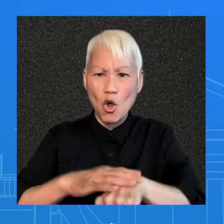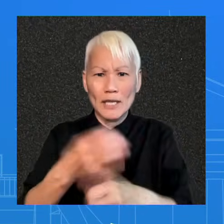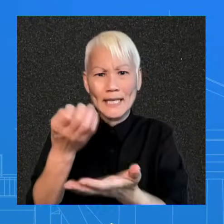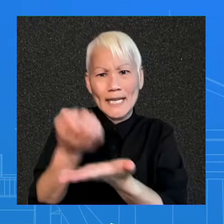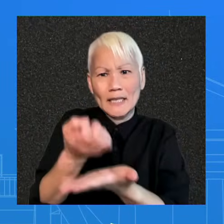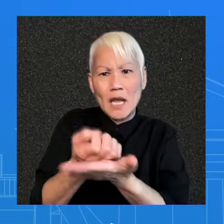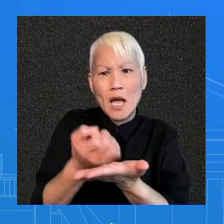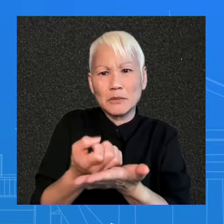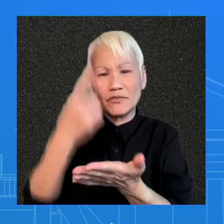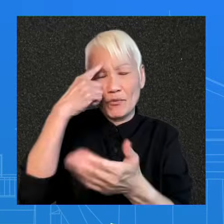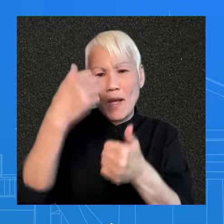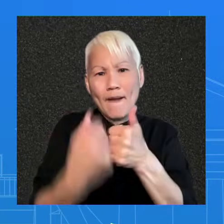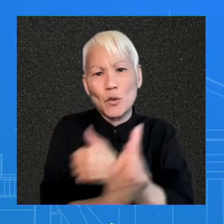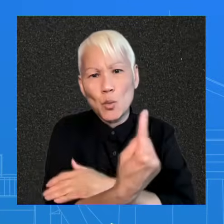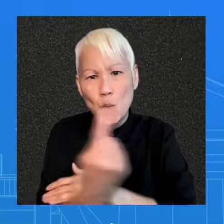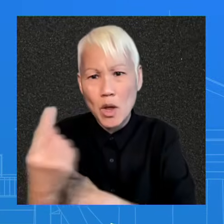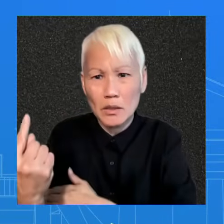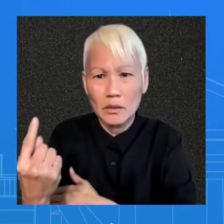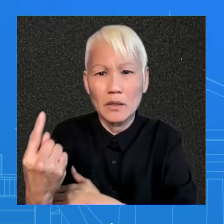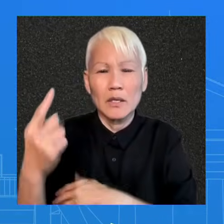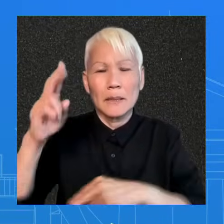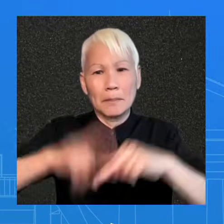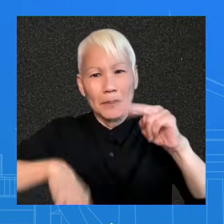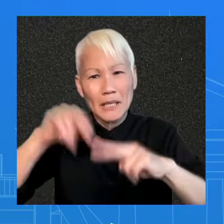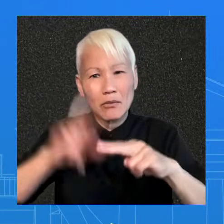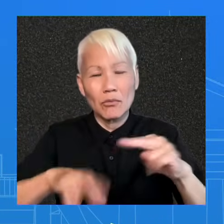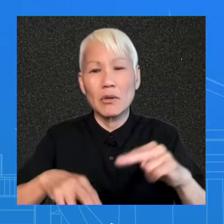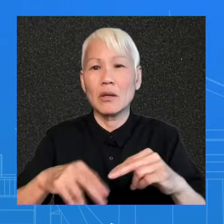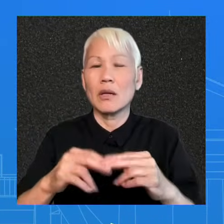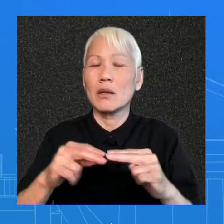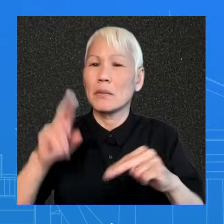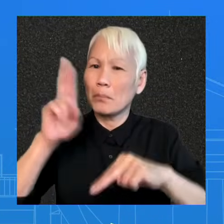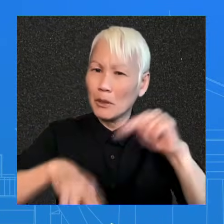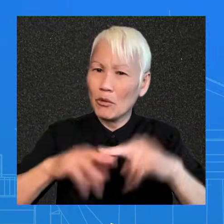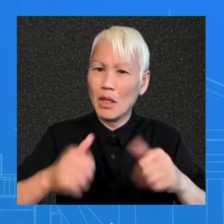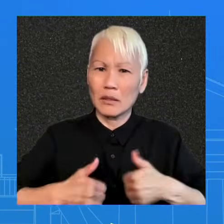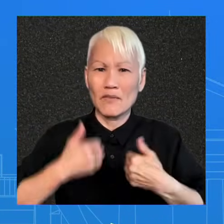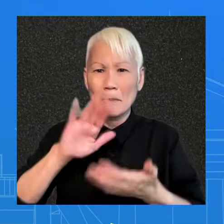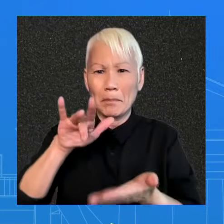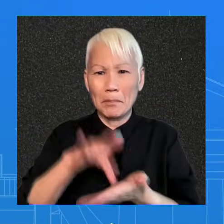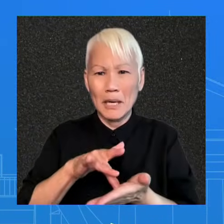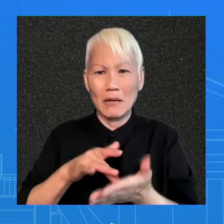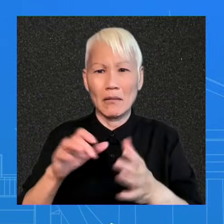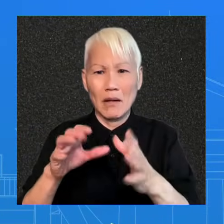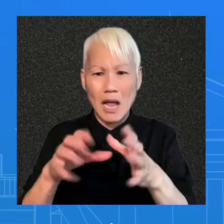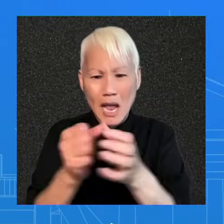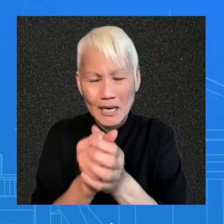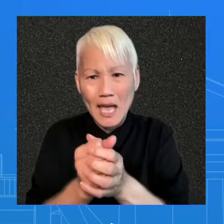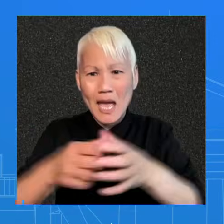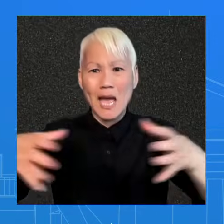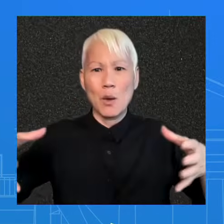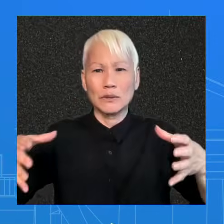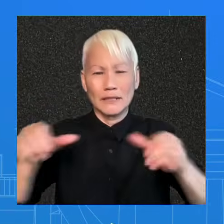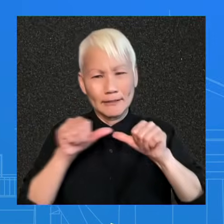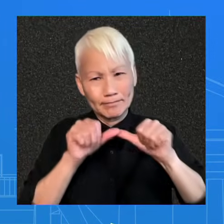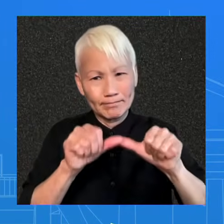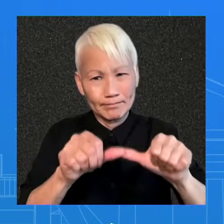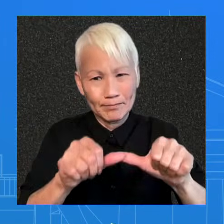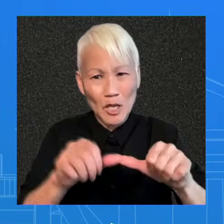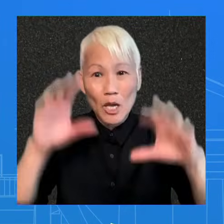we build it from the bottom up, middle out. Those are the things that the President feels that he needs to continue to work towards. And so, yeah, there are places